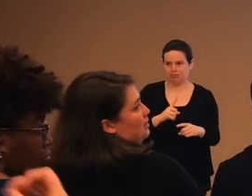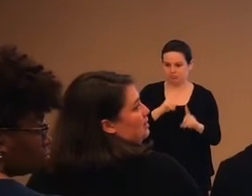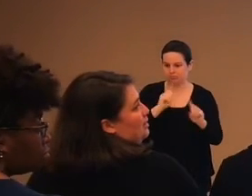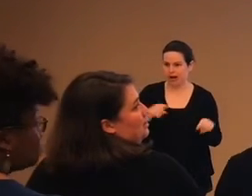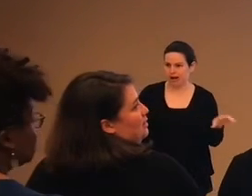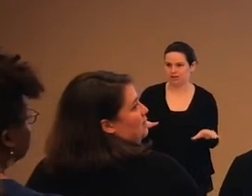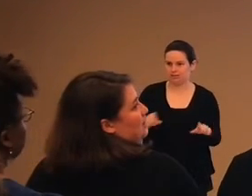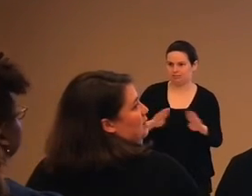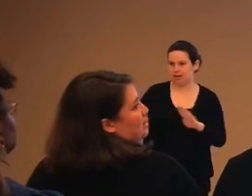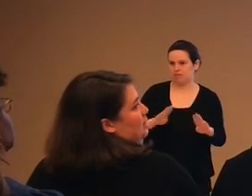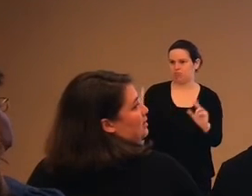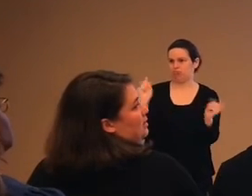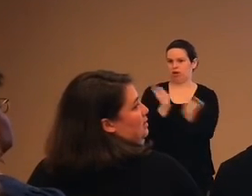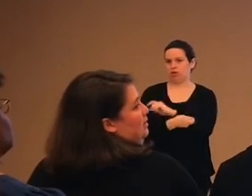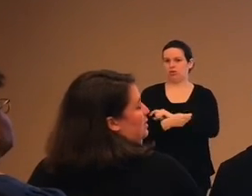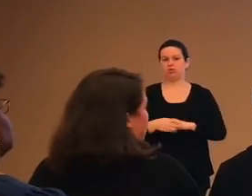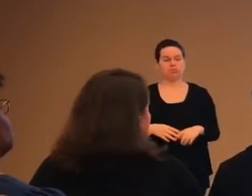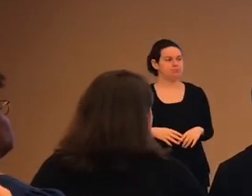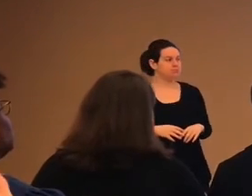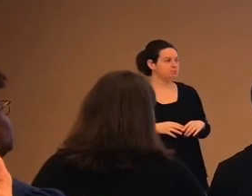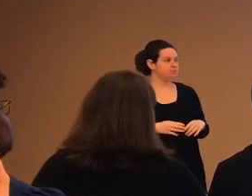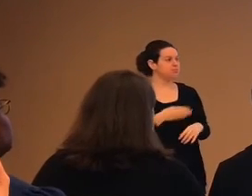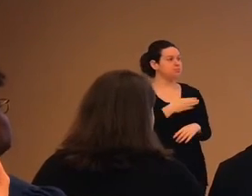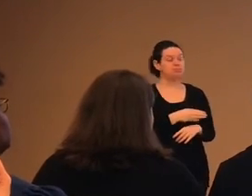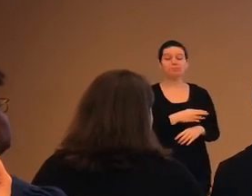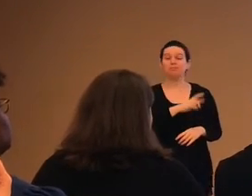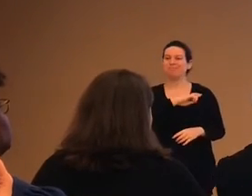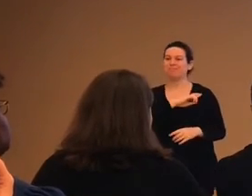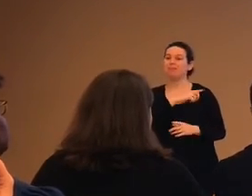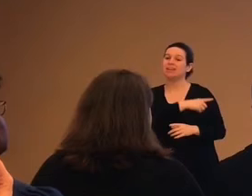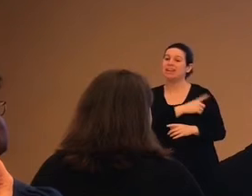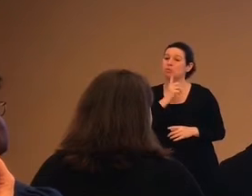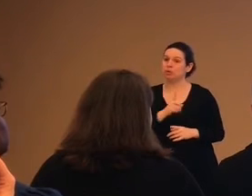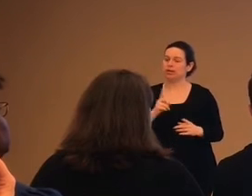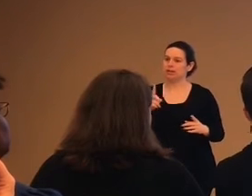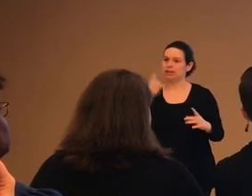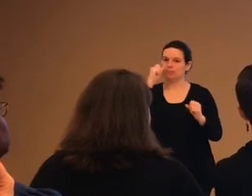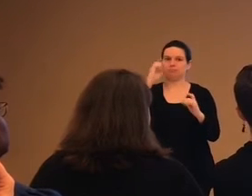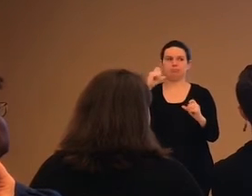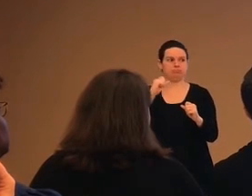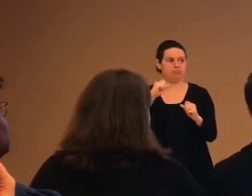Really really an amazing event so this is the kind of thing where we experience in our outdoor environment?